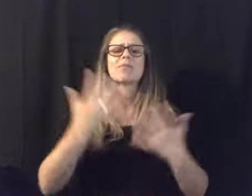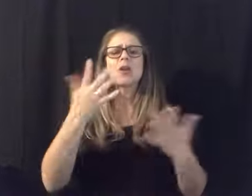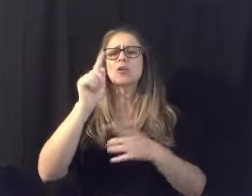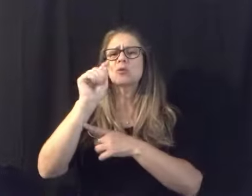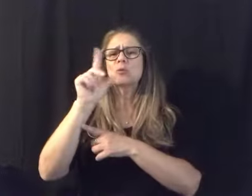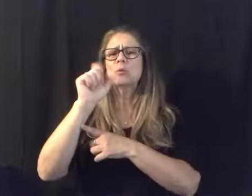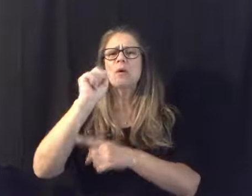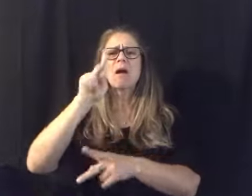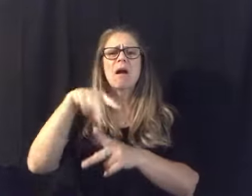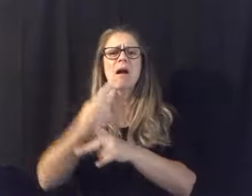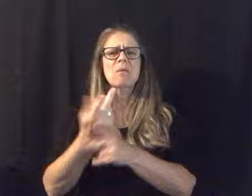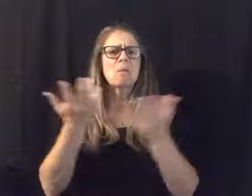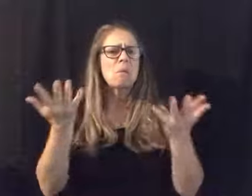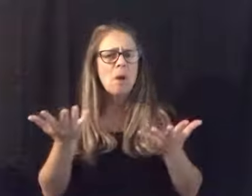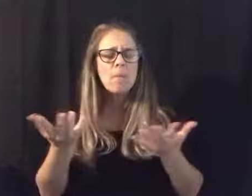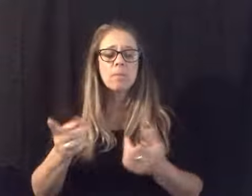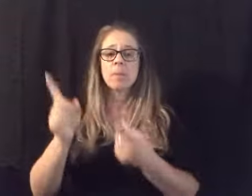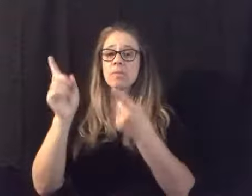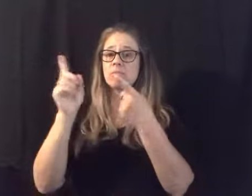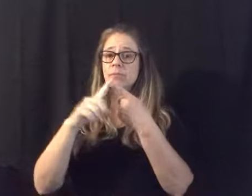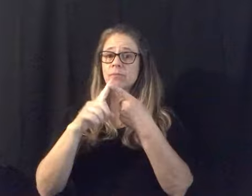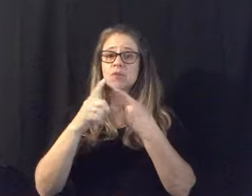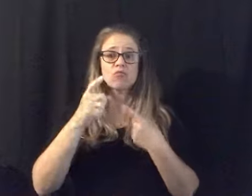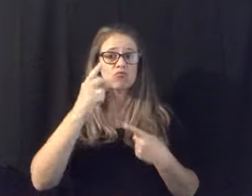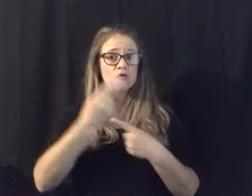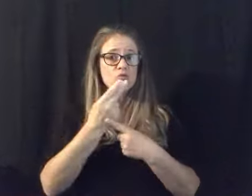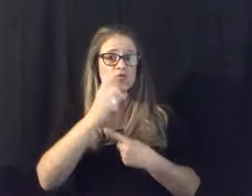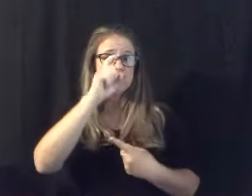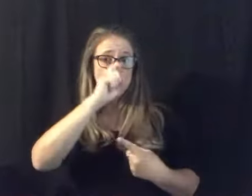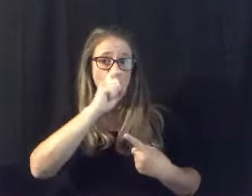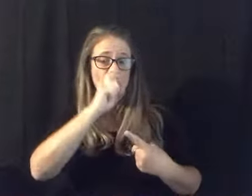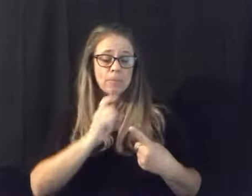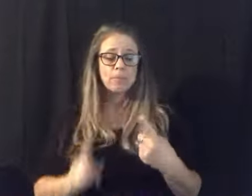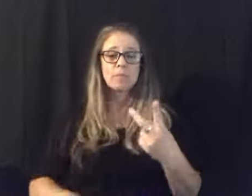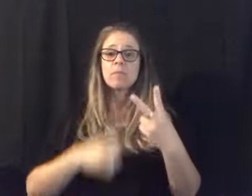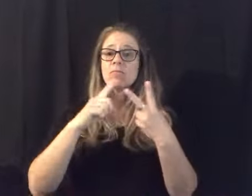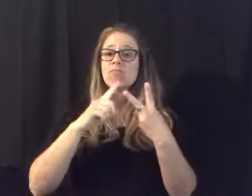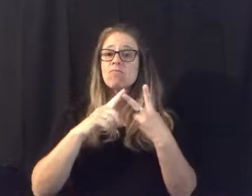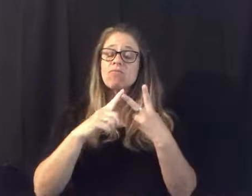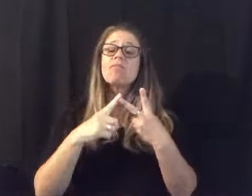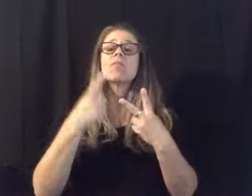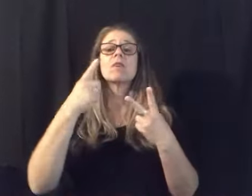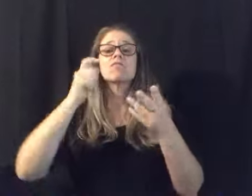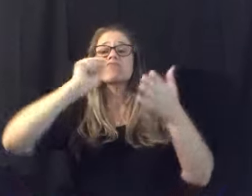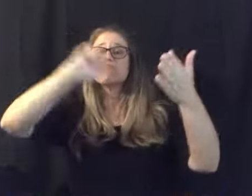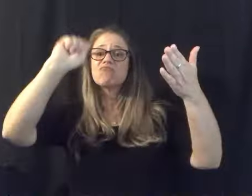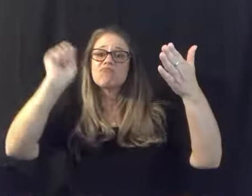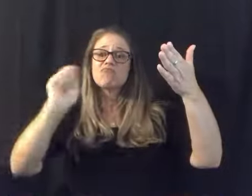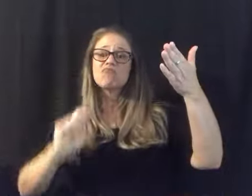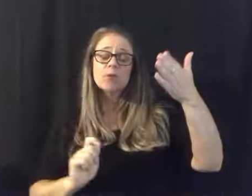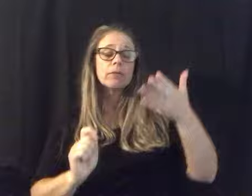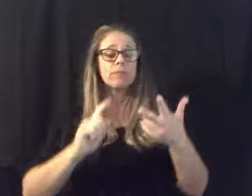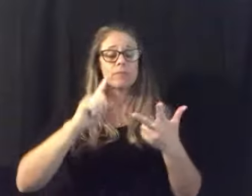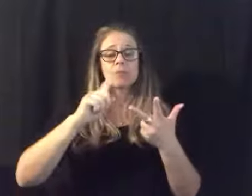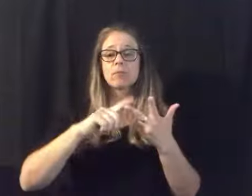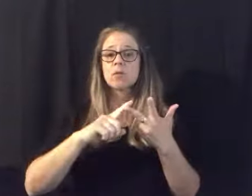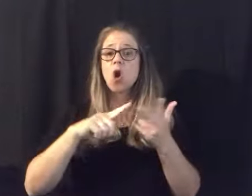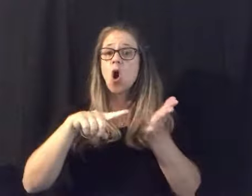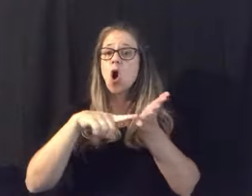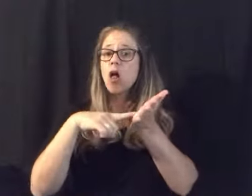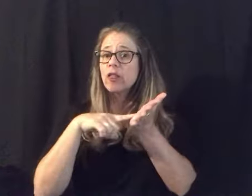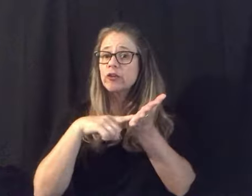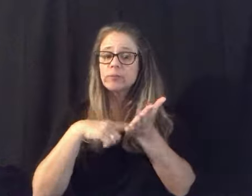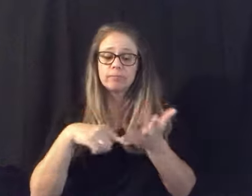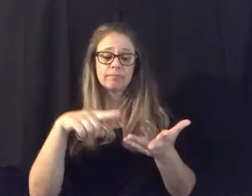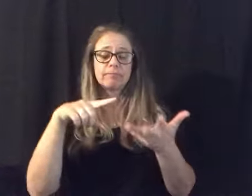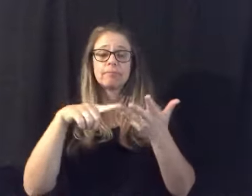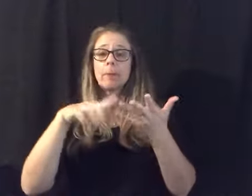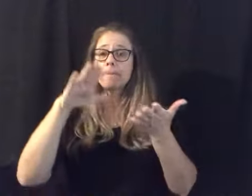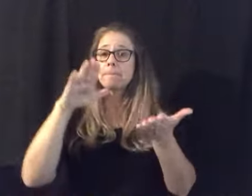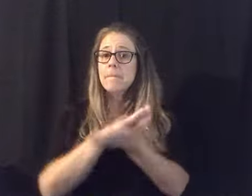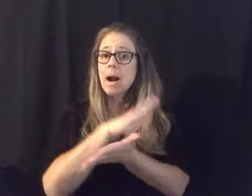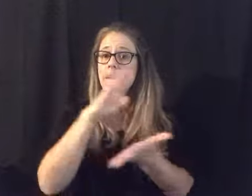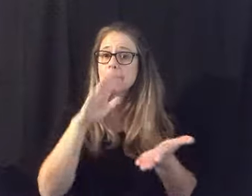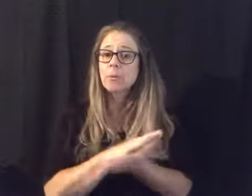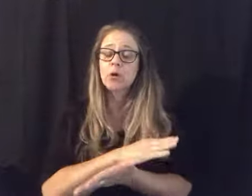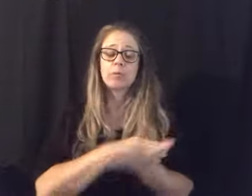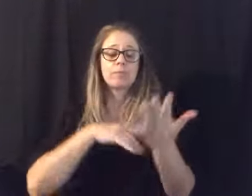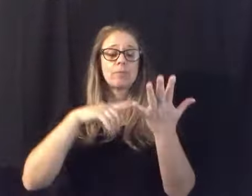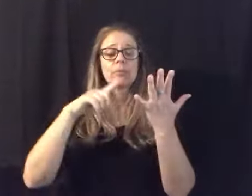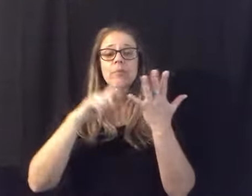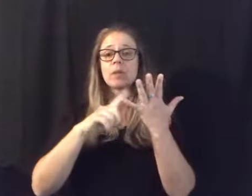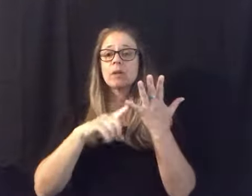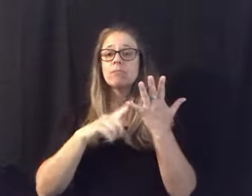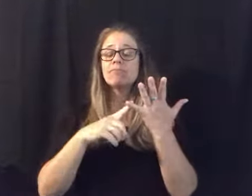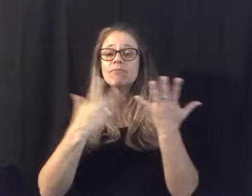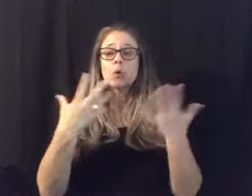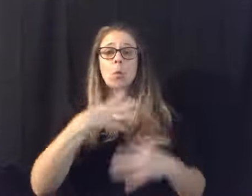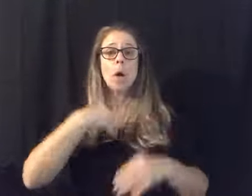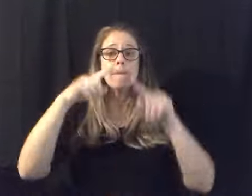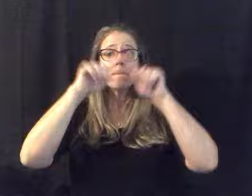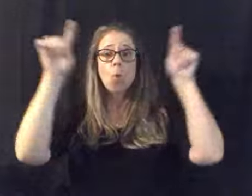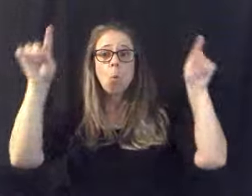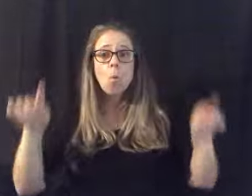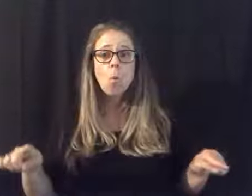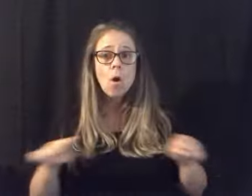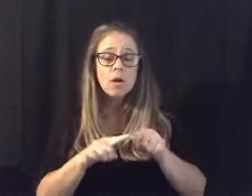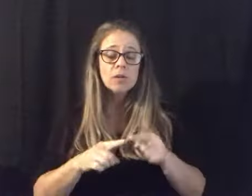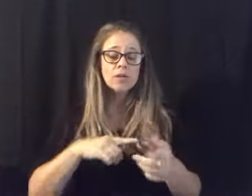Can use dolls, writing, coloring, paper, white board,